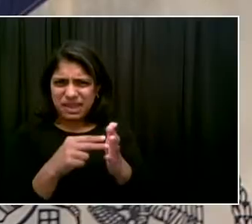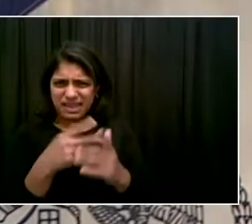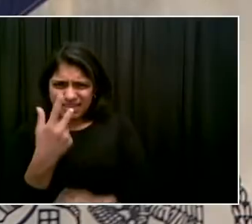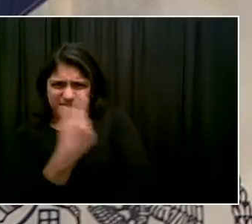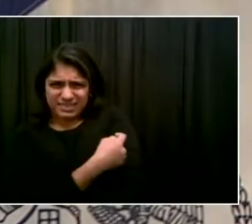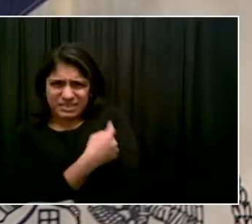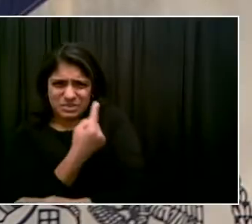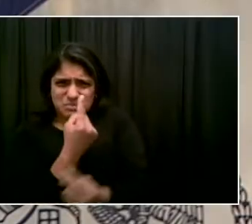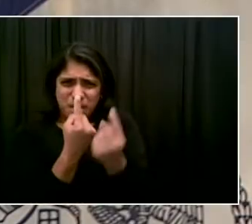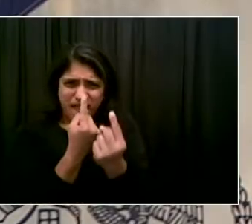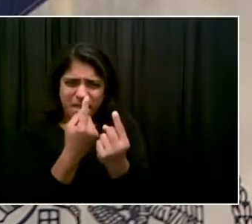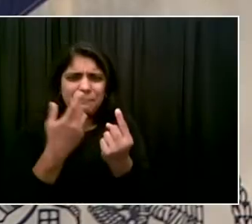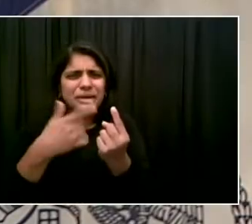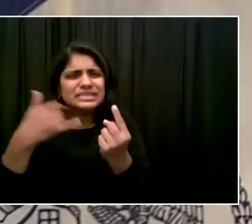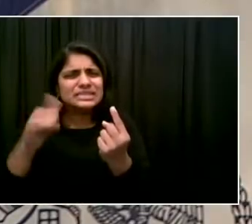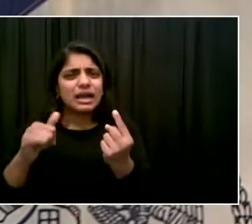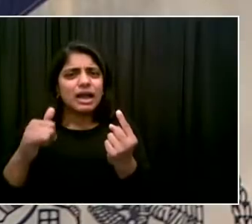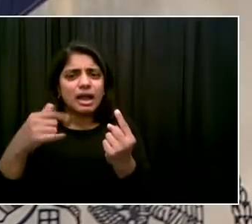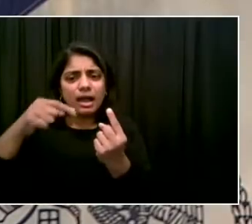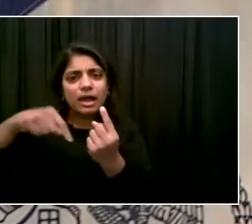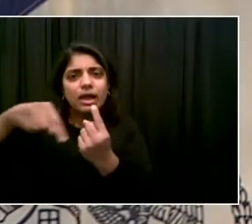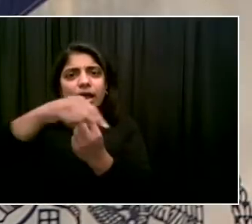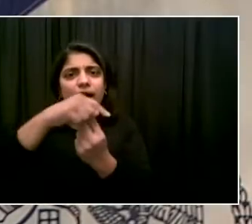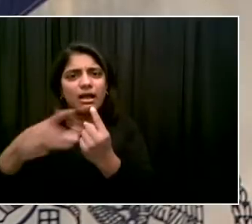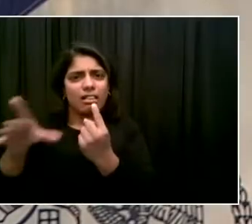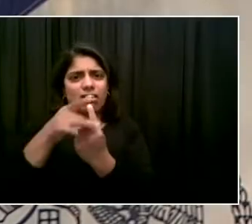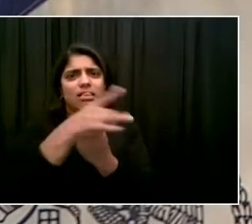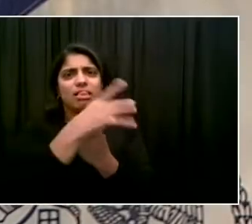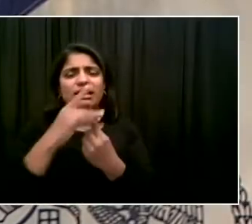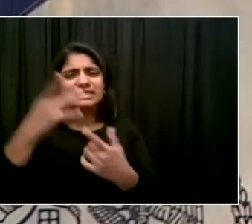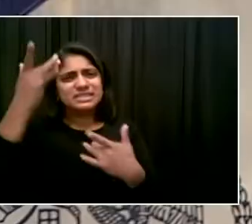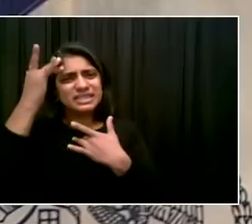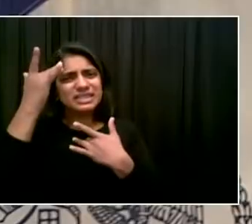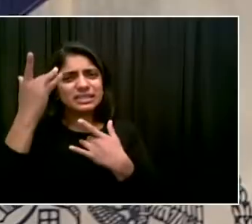OFFER THEM VERY LITTLE IF ANY PROTECTION, HOW IS THAT A BOLD